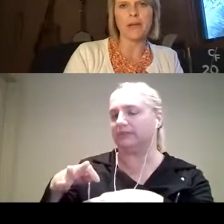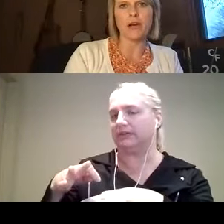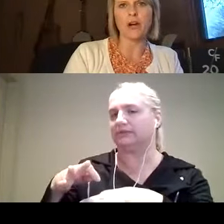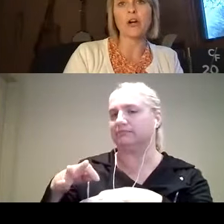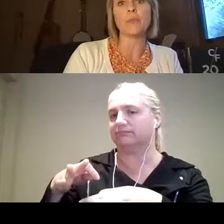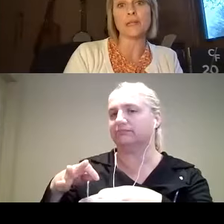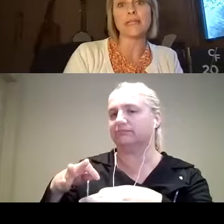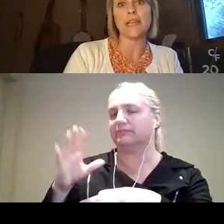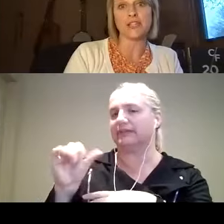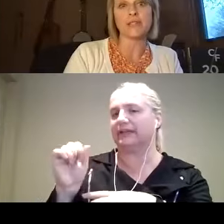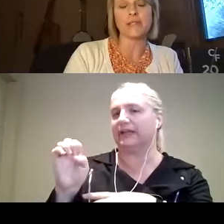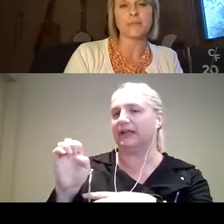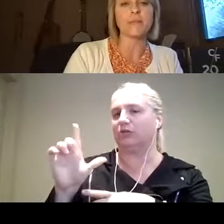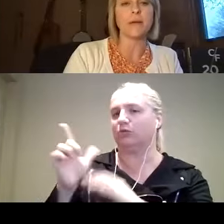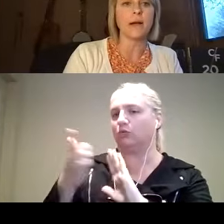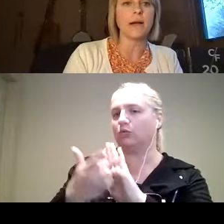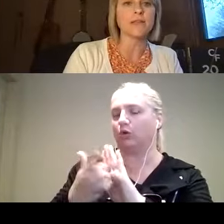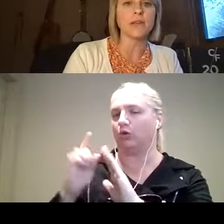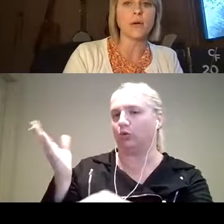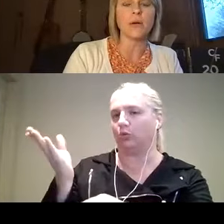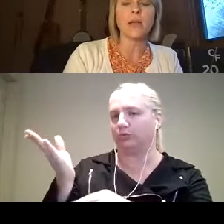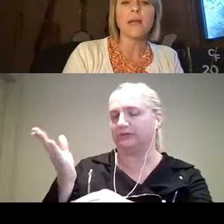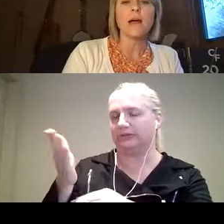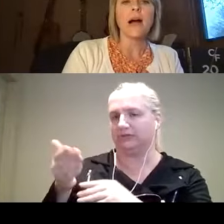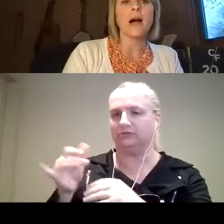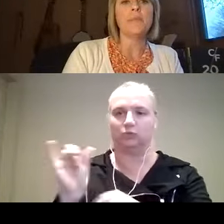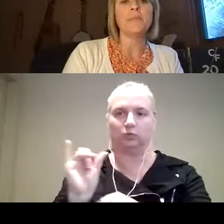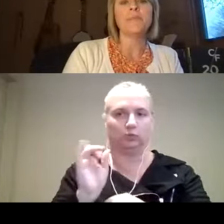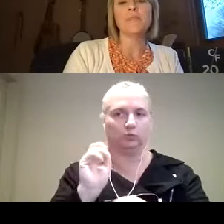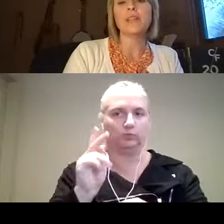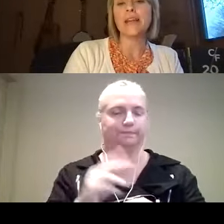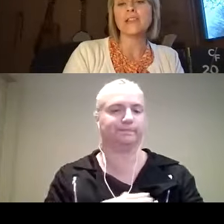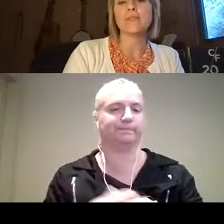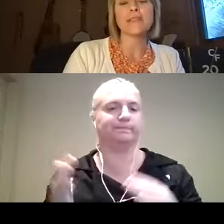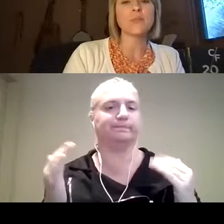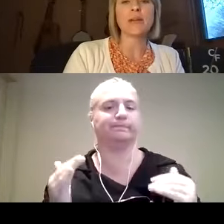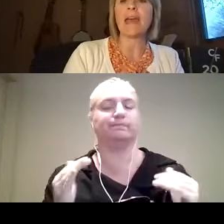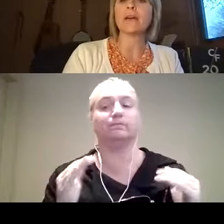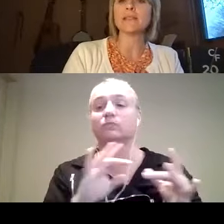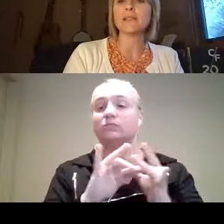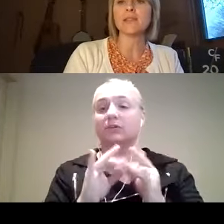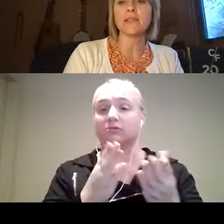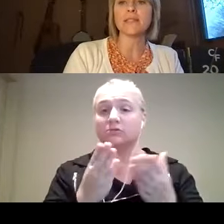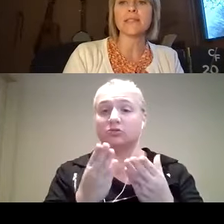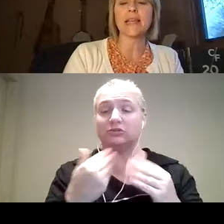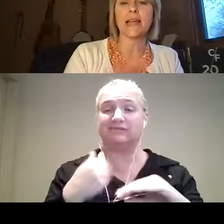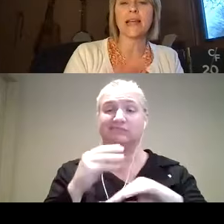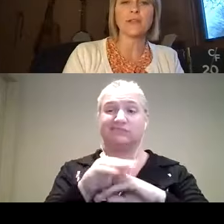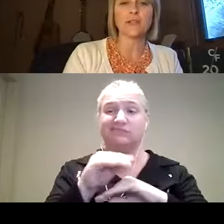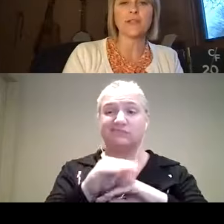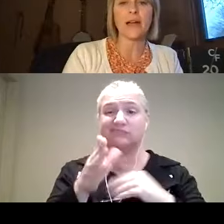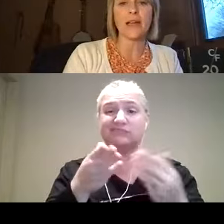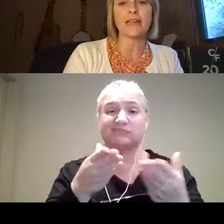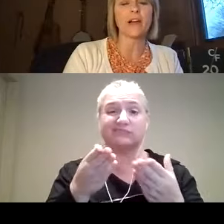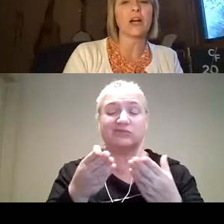in her presentations. So, related services, we have counseling services and those are defined here.